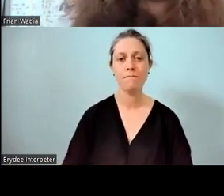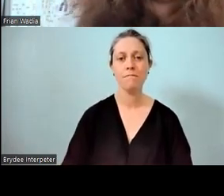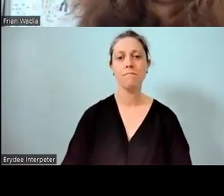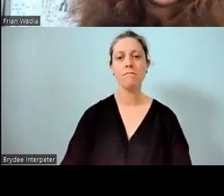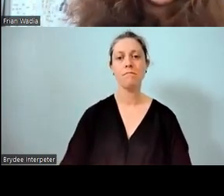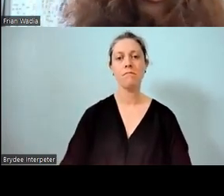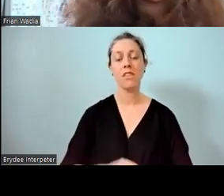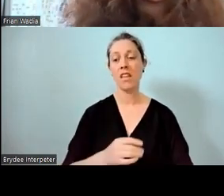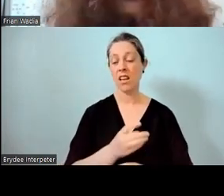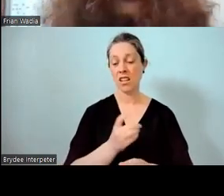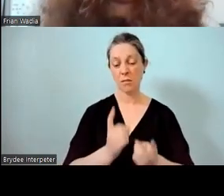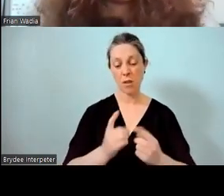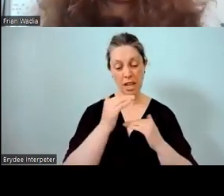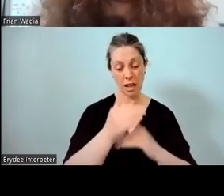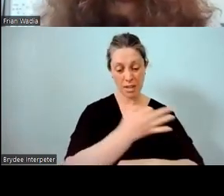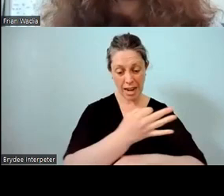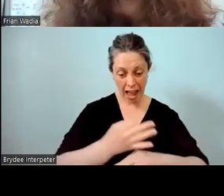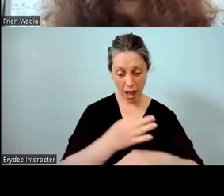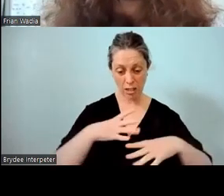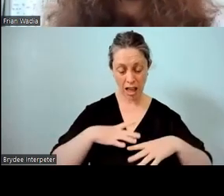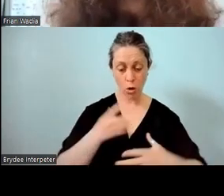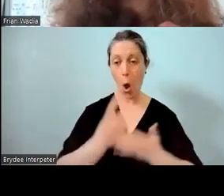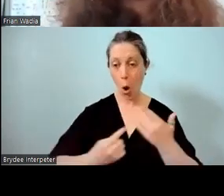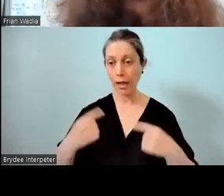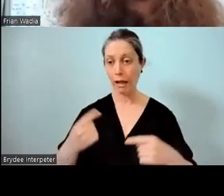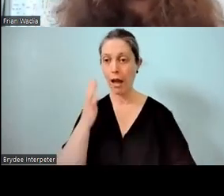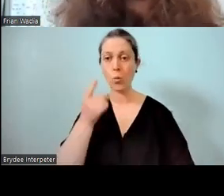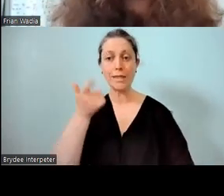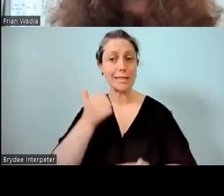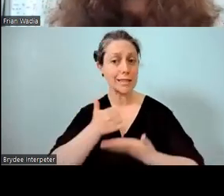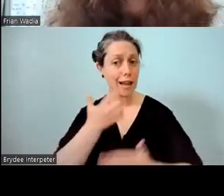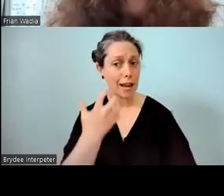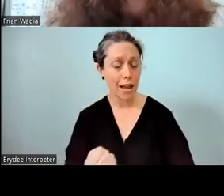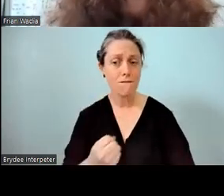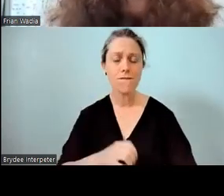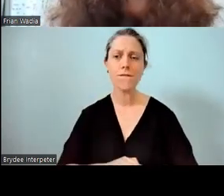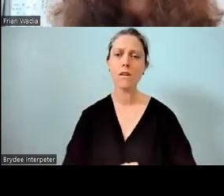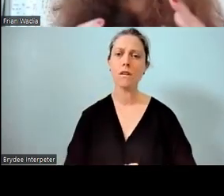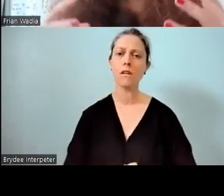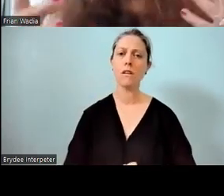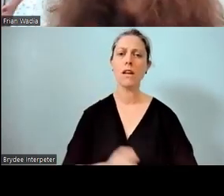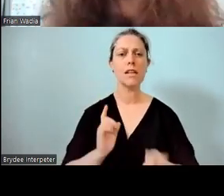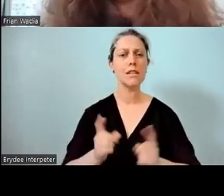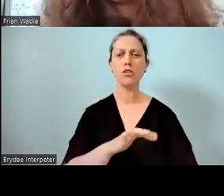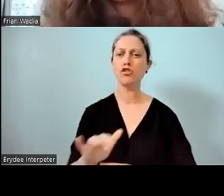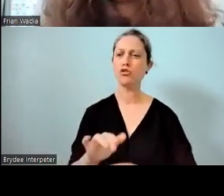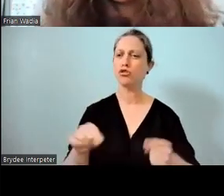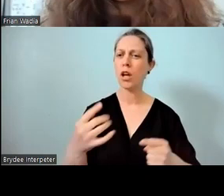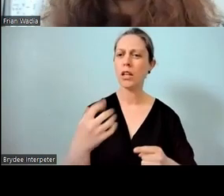or certain days or only when a teacher aid is there. Sometimes even our children have challenges, like they don't have any friends.